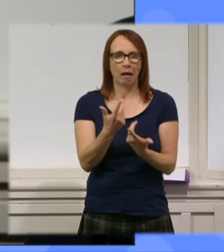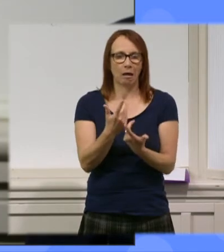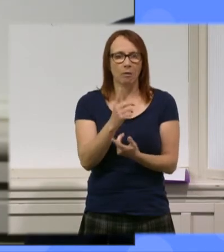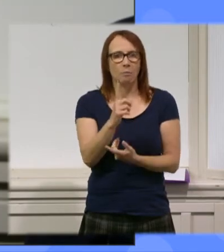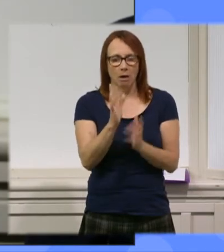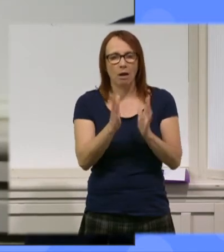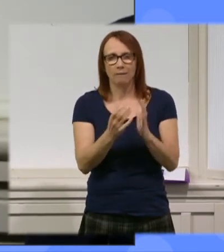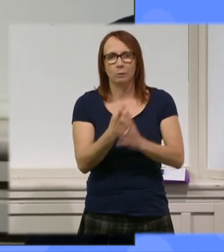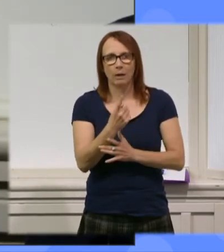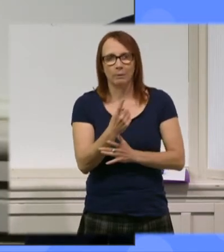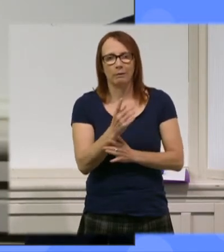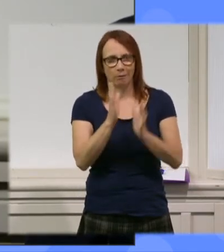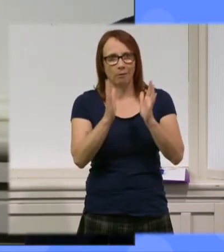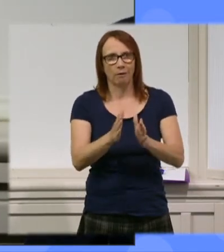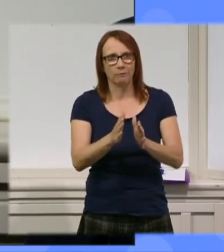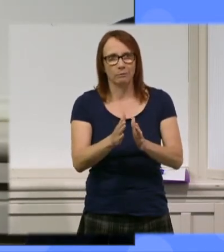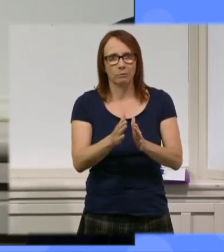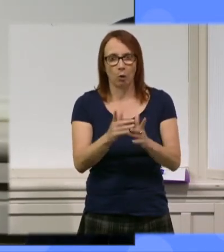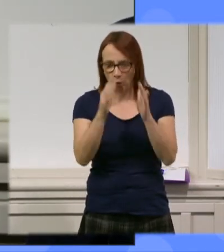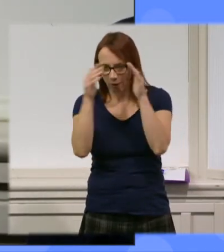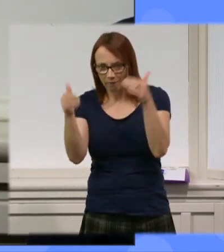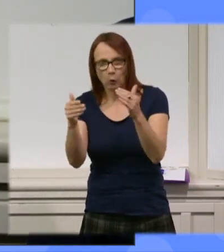happen because otherwise we're just going to be focusing on that not on not